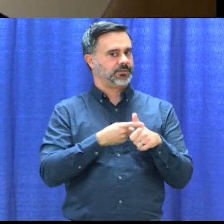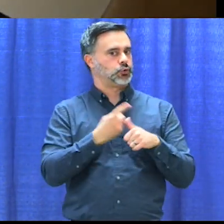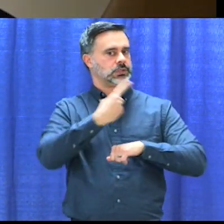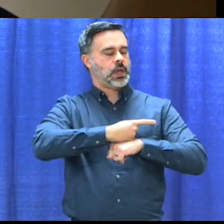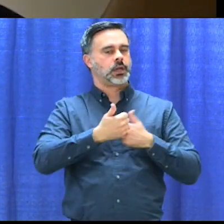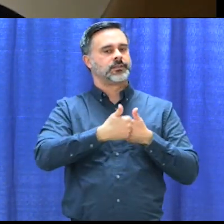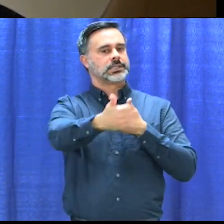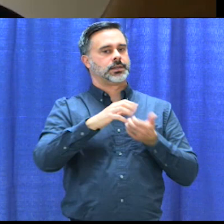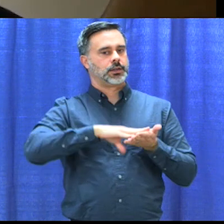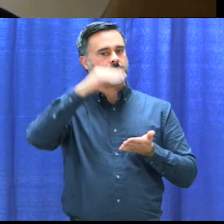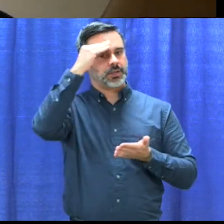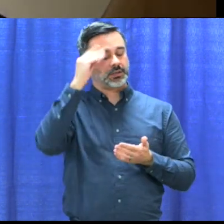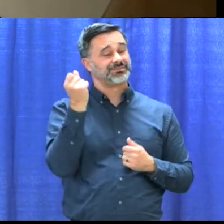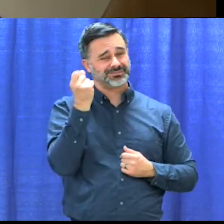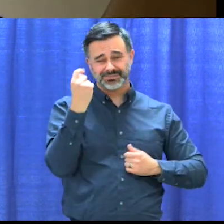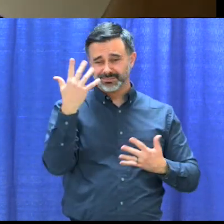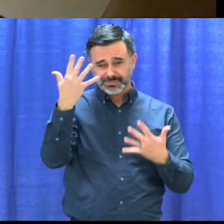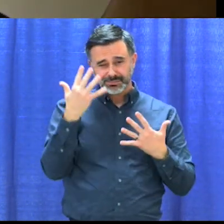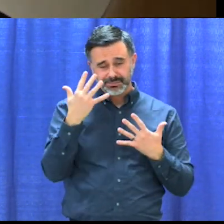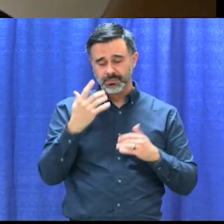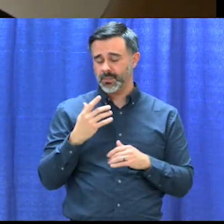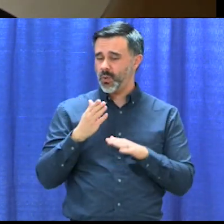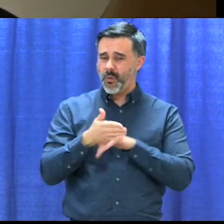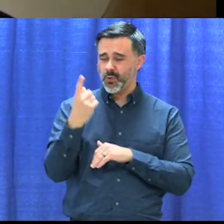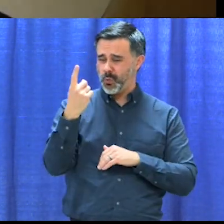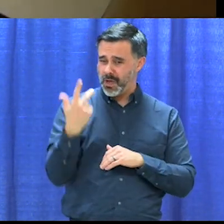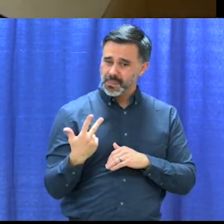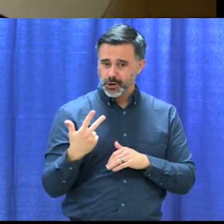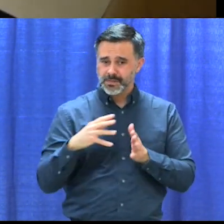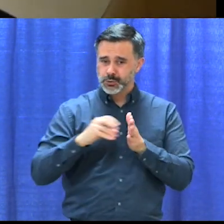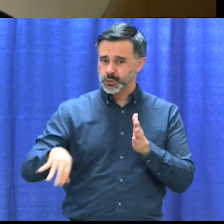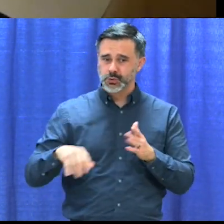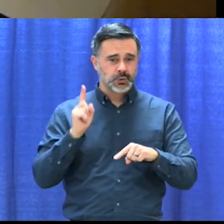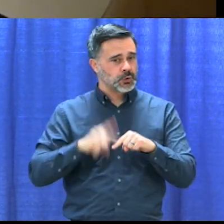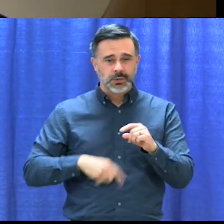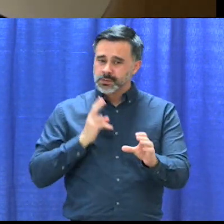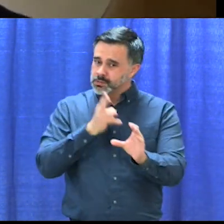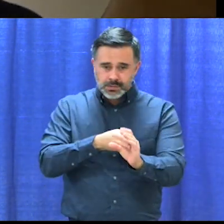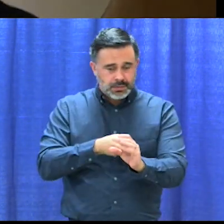I'm sad to say that over 1/3 of our students were not able to access Internet.